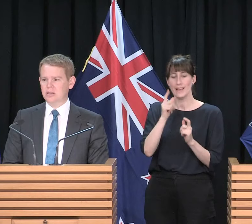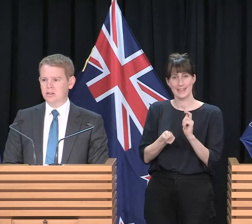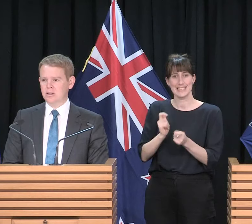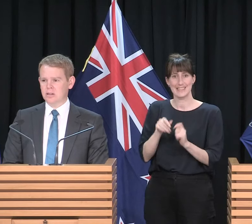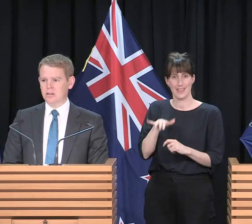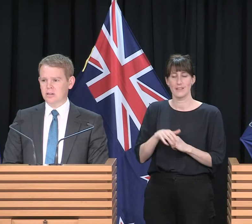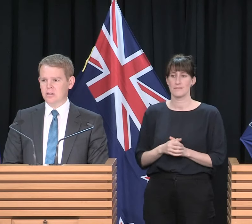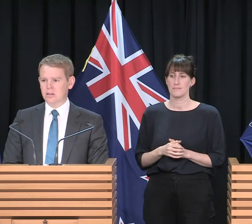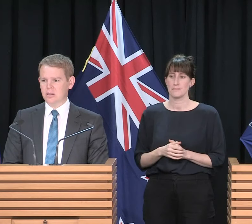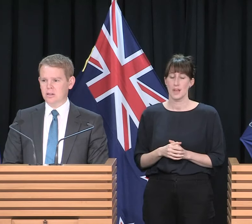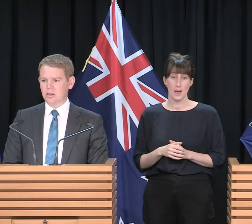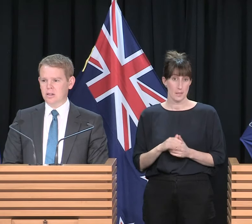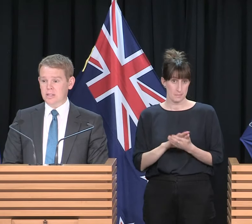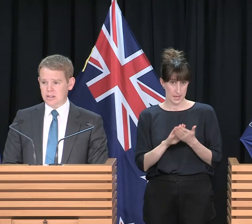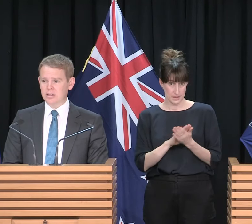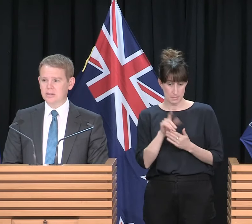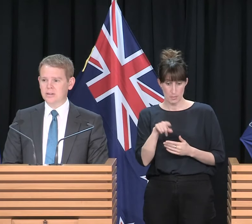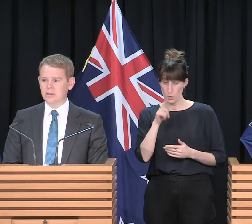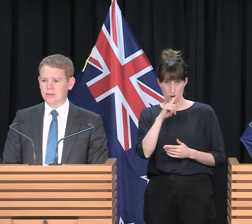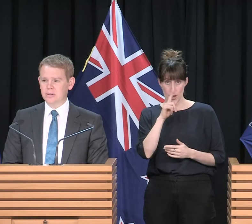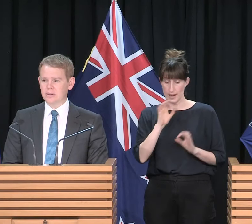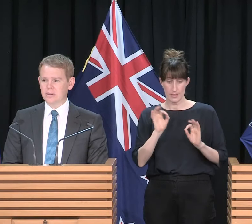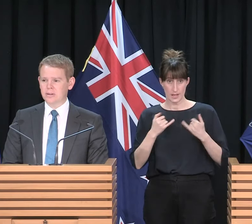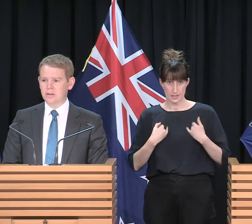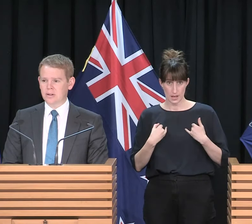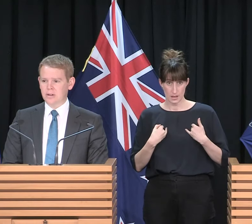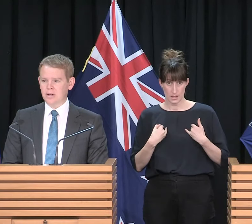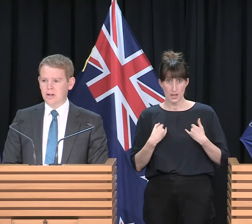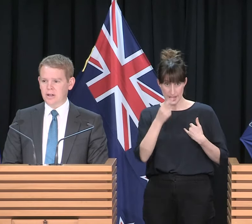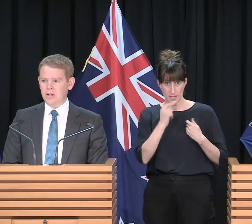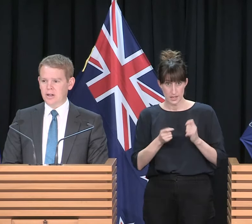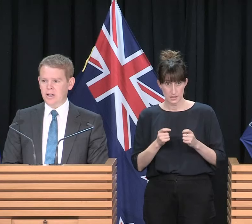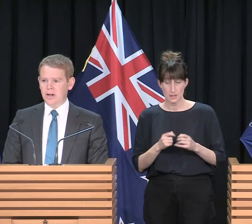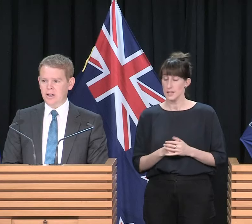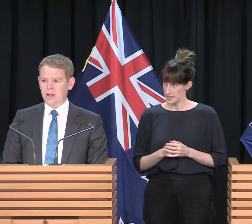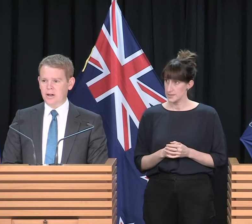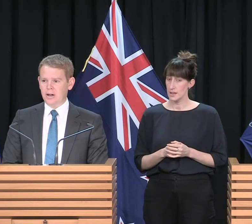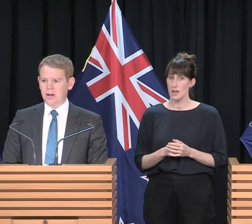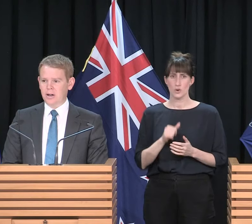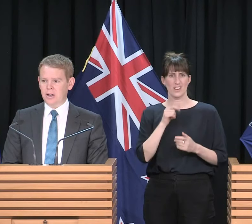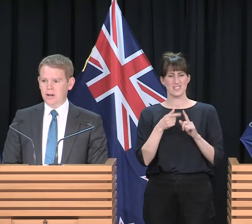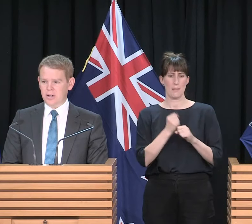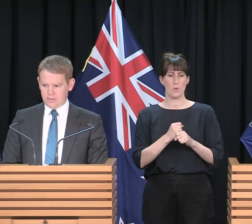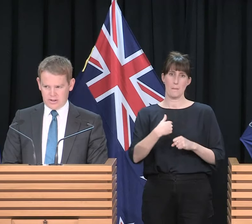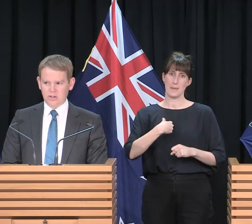their hard work. Finally, on pop-up centres, we